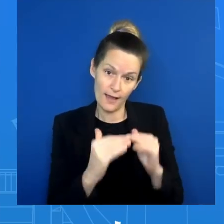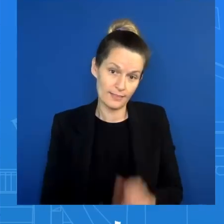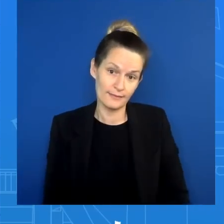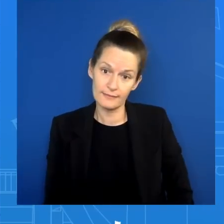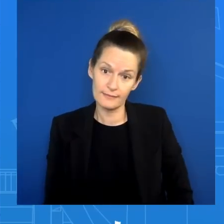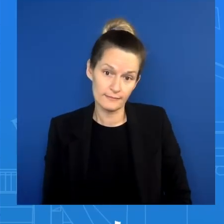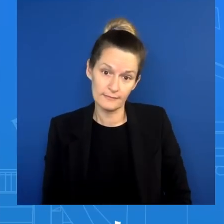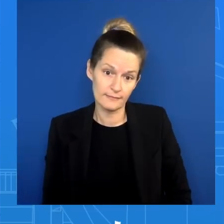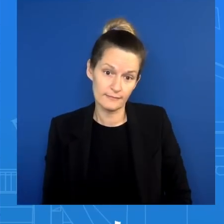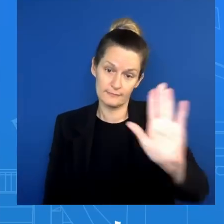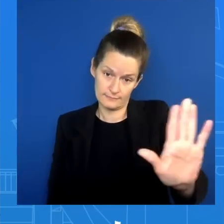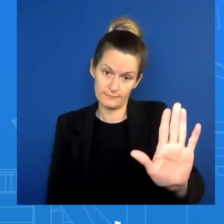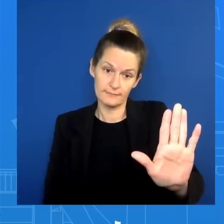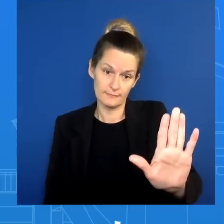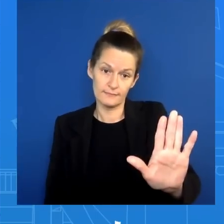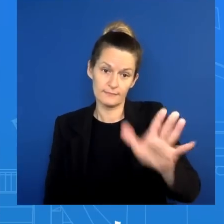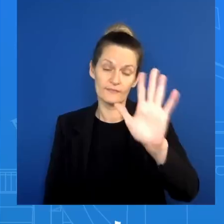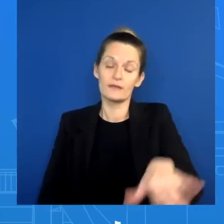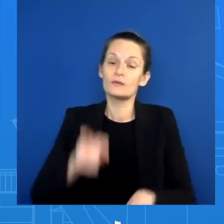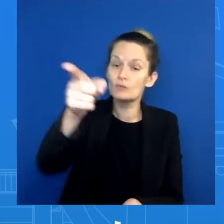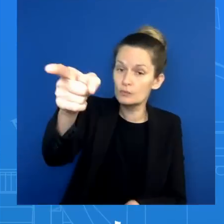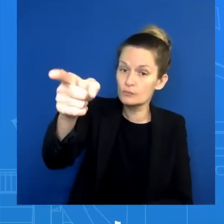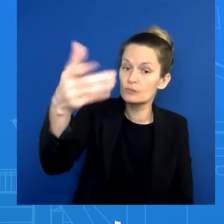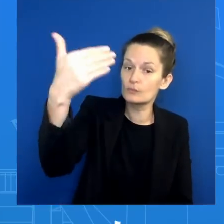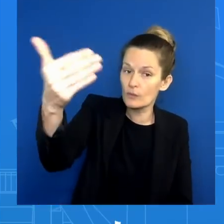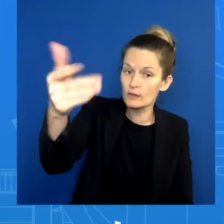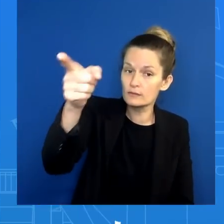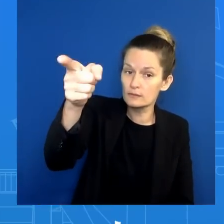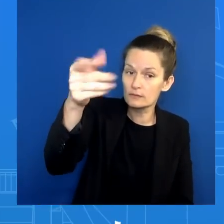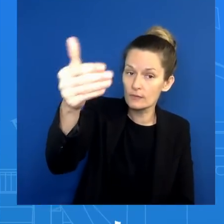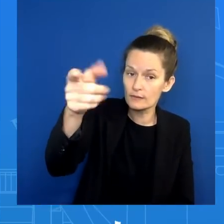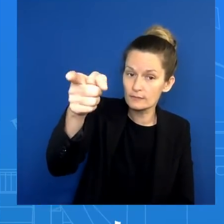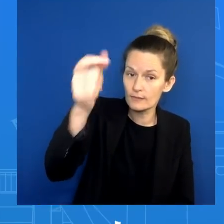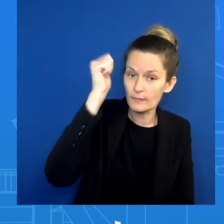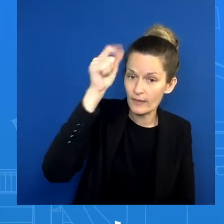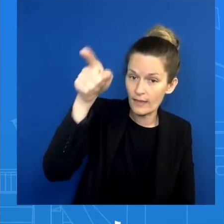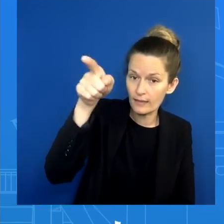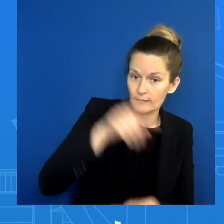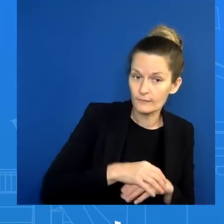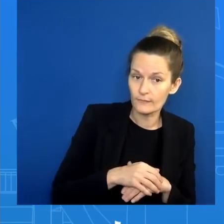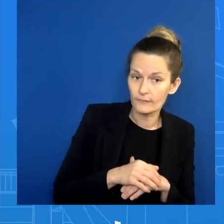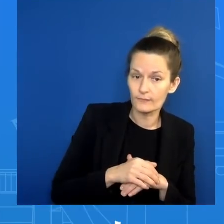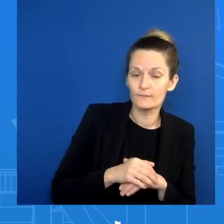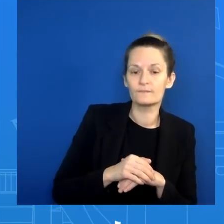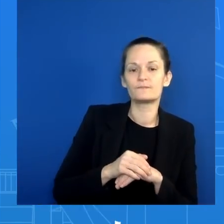Okay. Go ahead. Respect your colleagues.